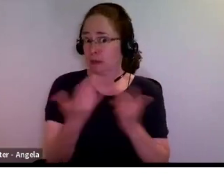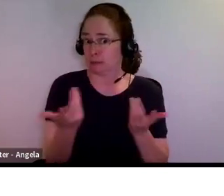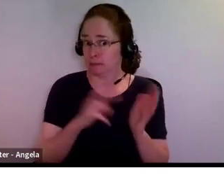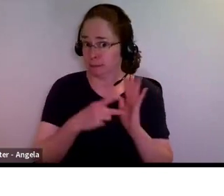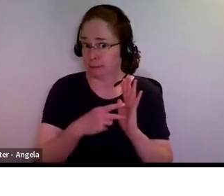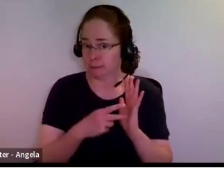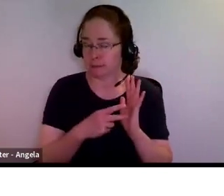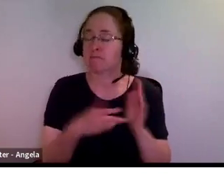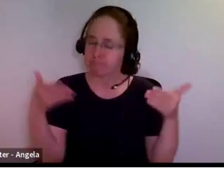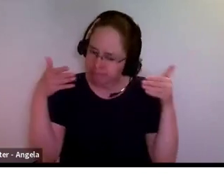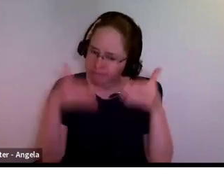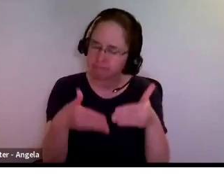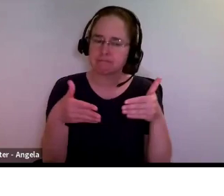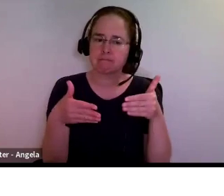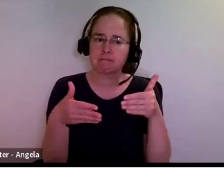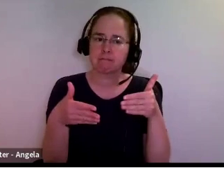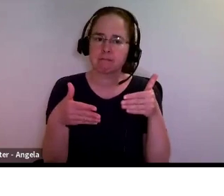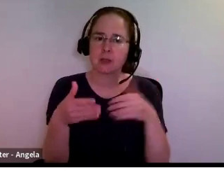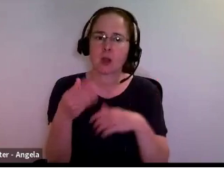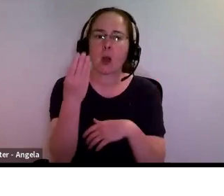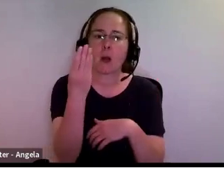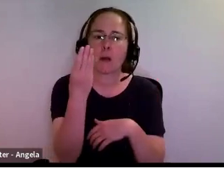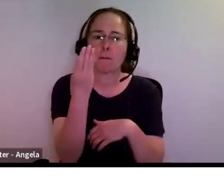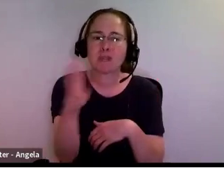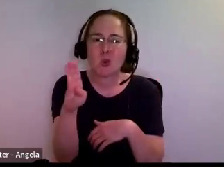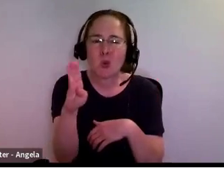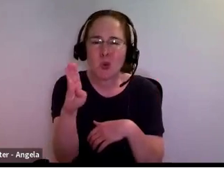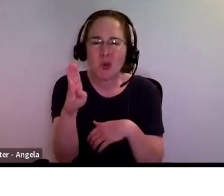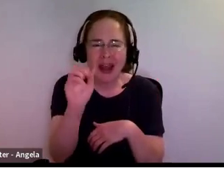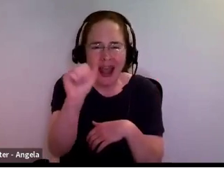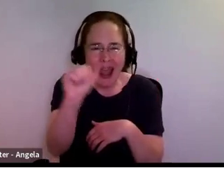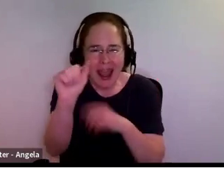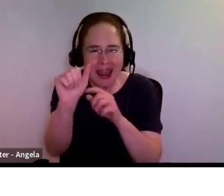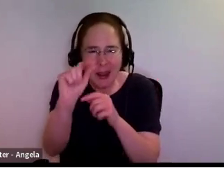focused on the blue little advocacy, providing education,